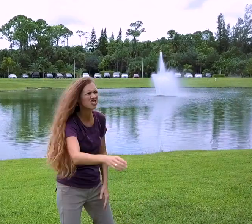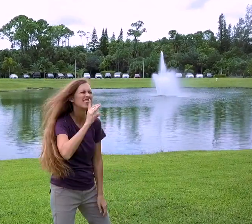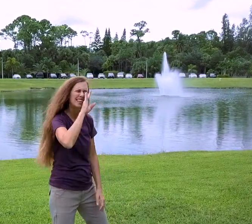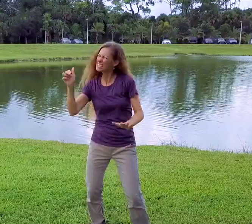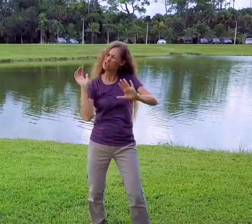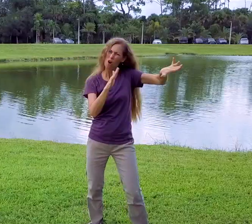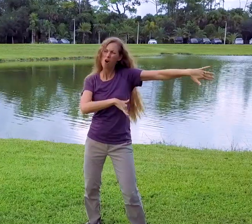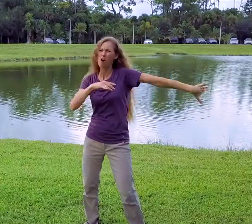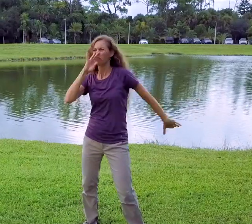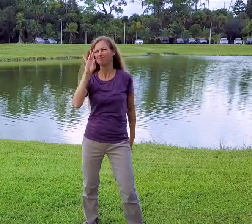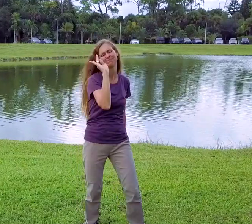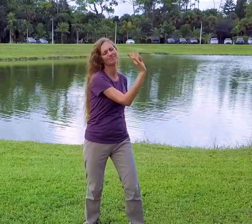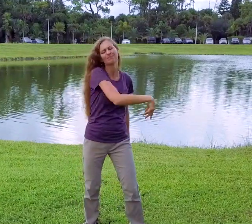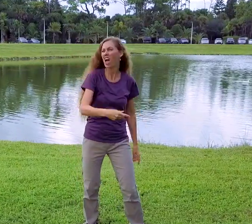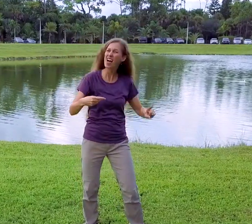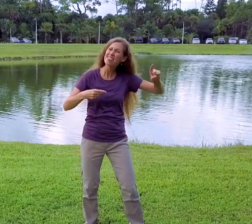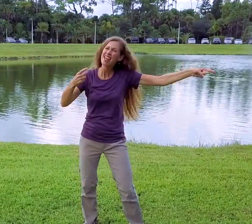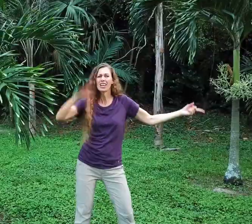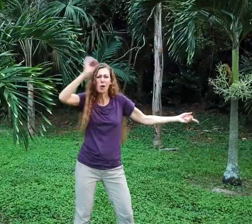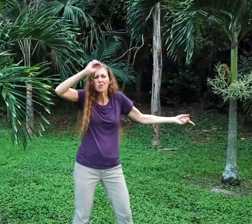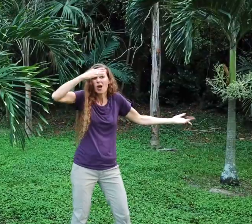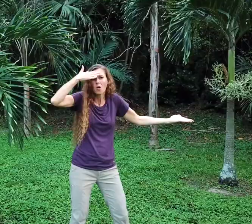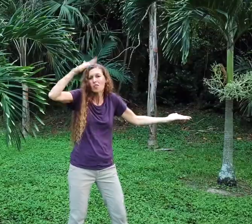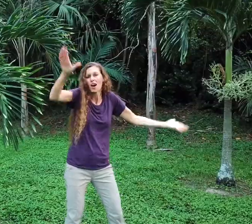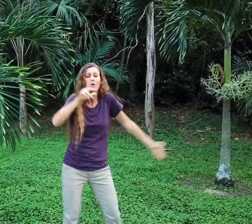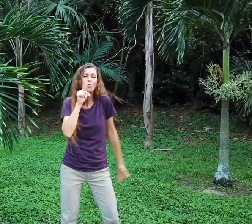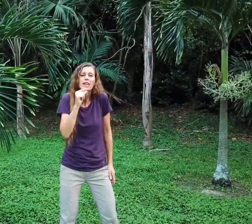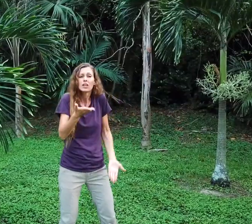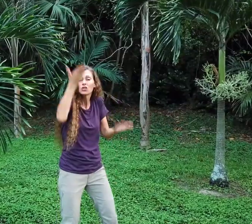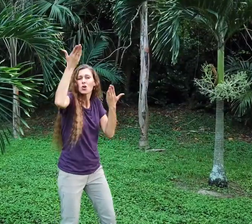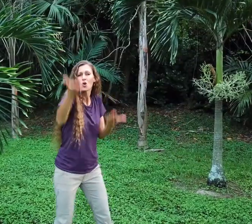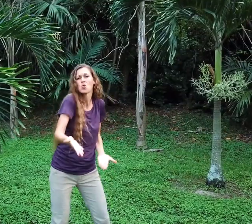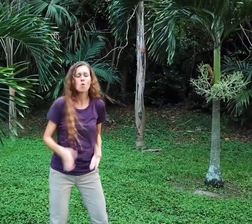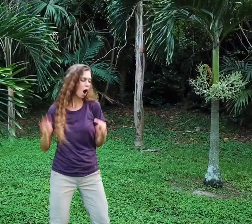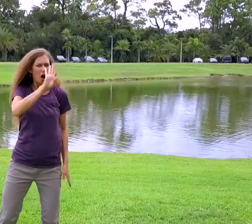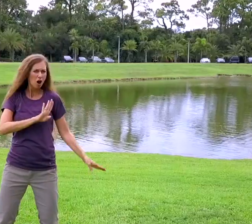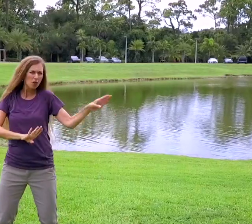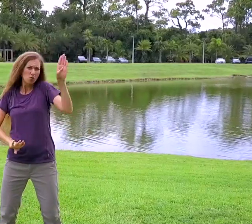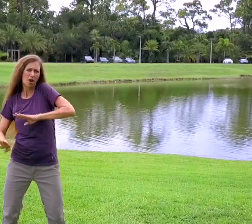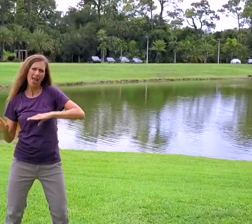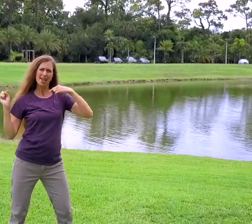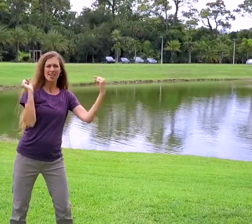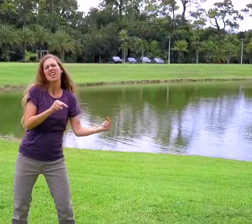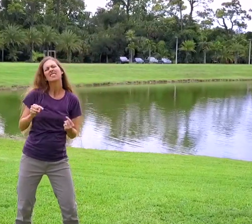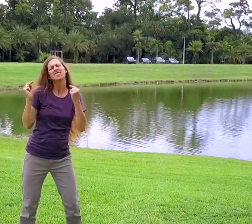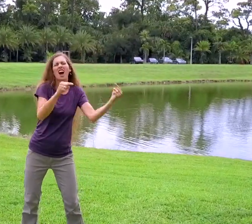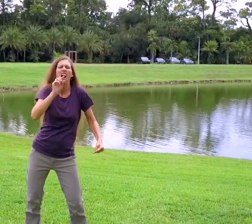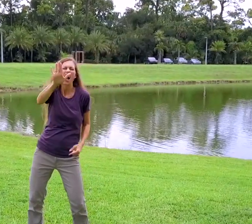Just ignore, they don't know the real you All the rain in the sky